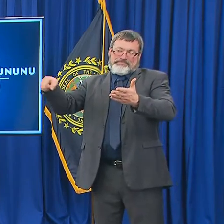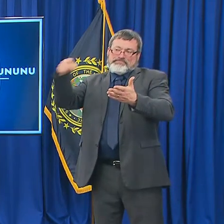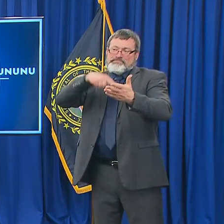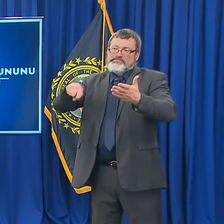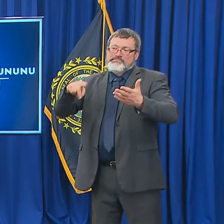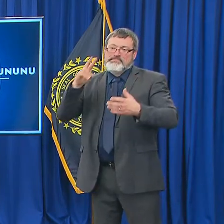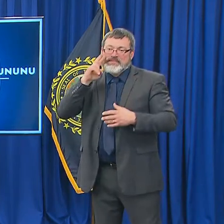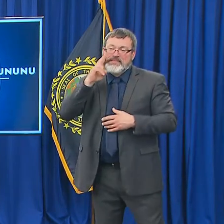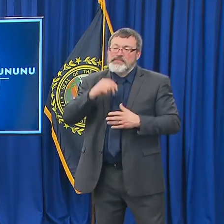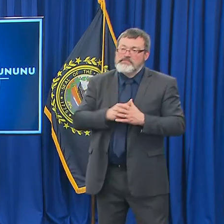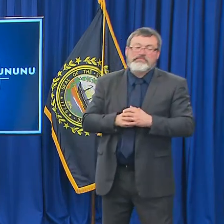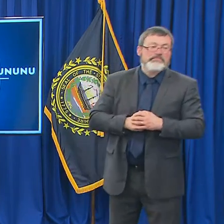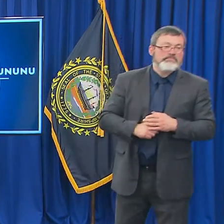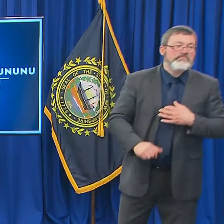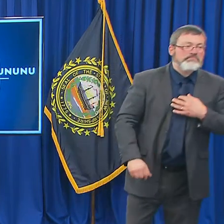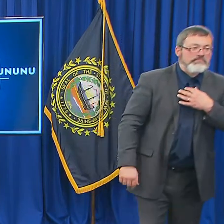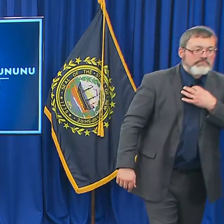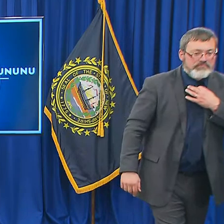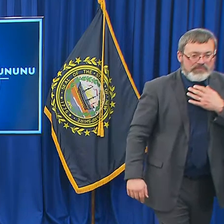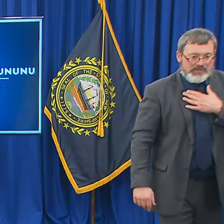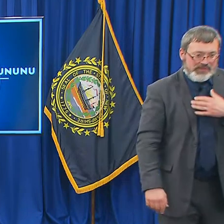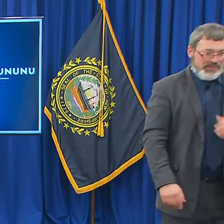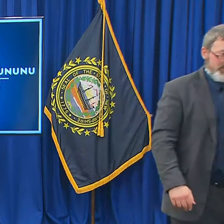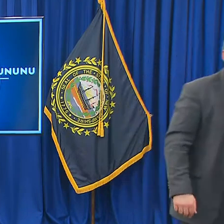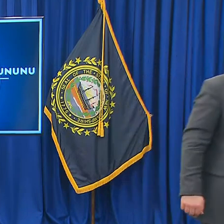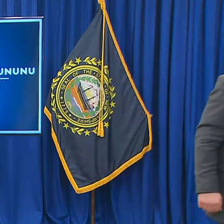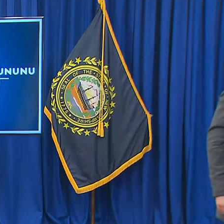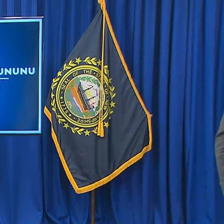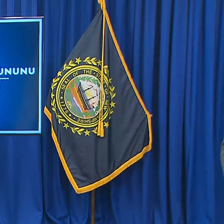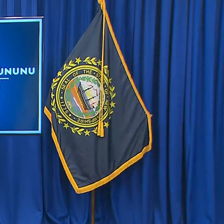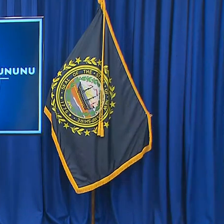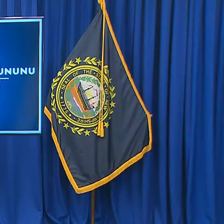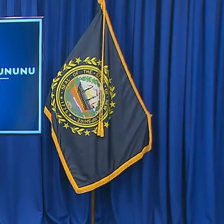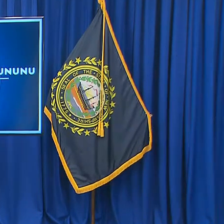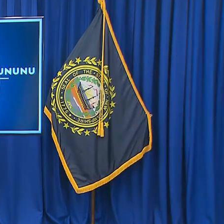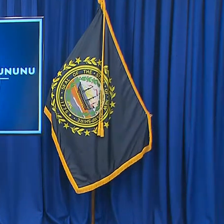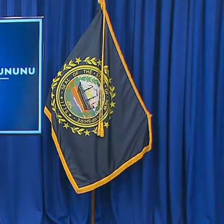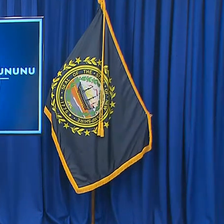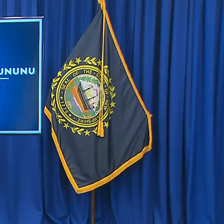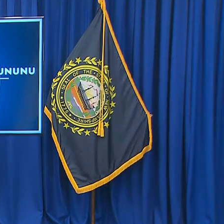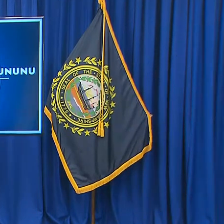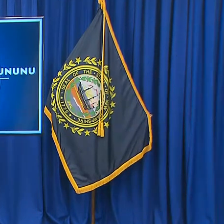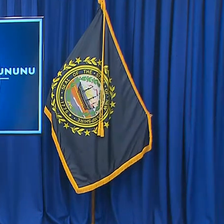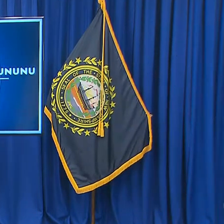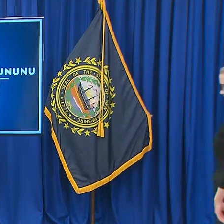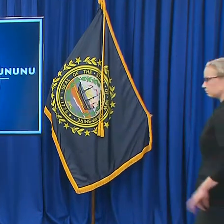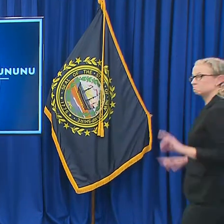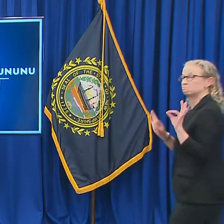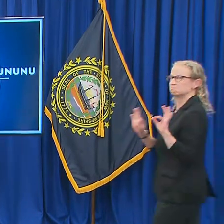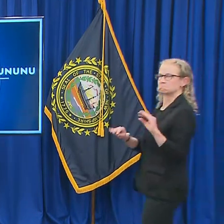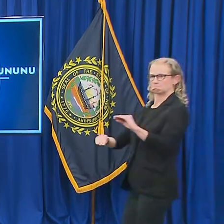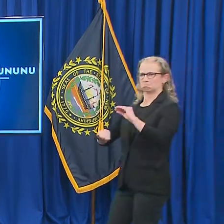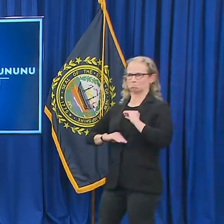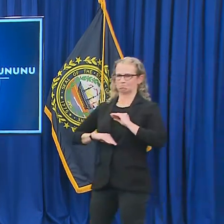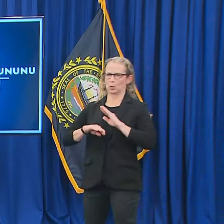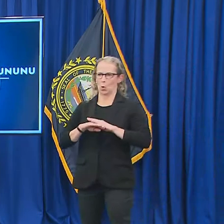is when you sent down the recent data concerning all of the money that the state of it provided to many of the communities,